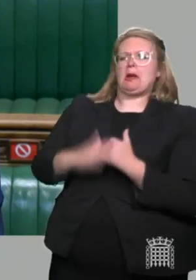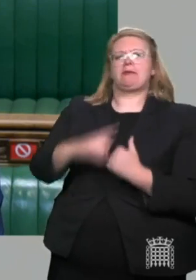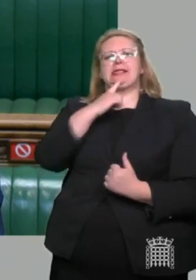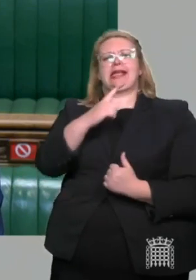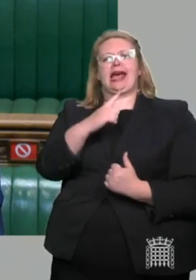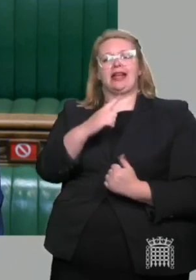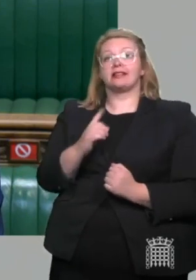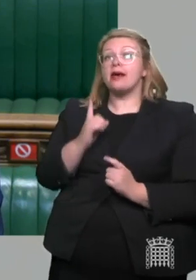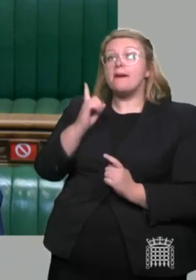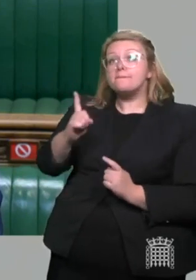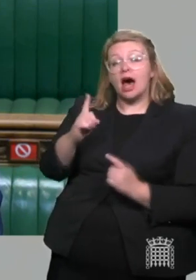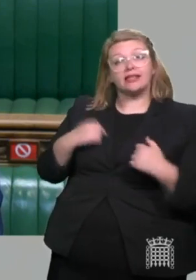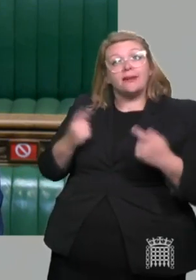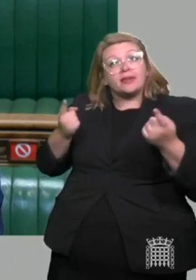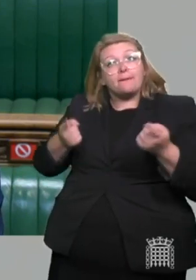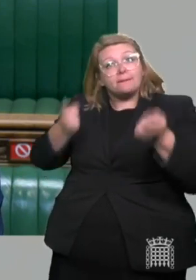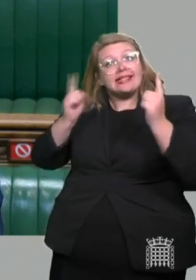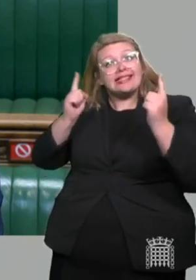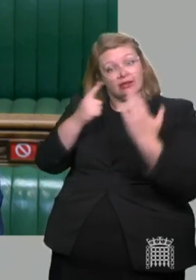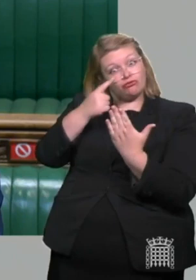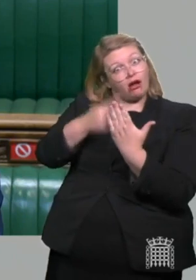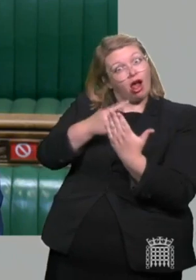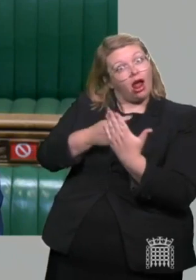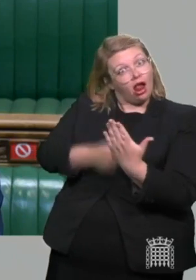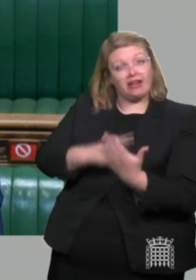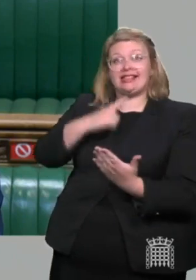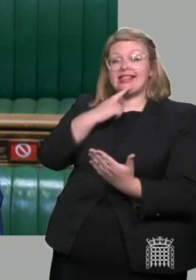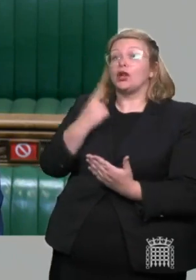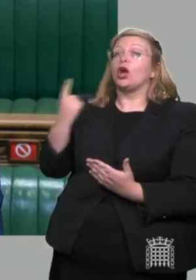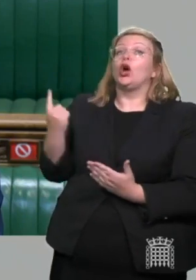“Ministers who knowingly mislead Parliament will be expected to offer their resignation”.